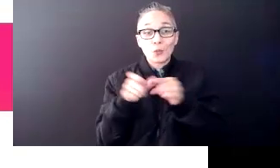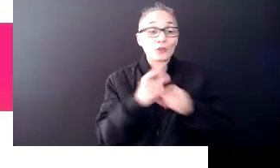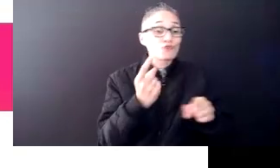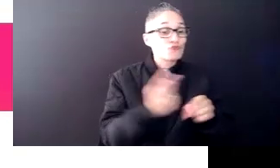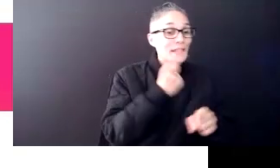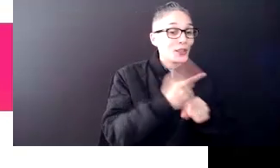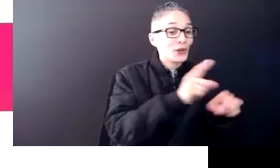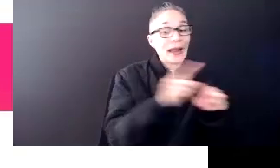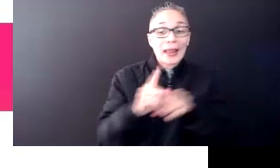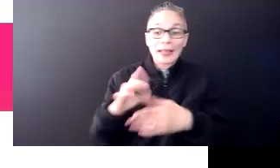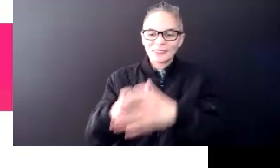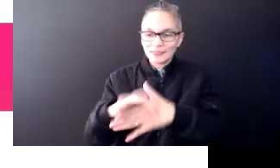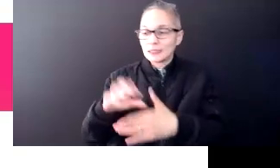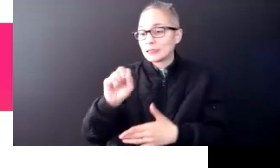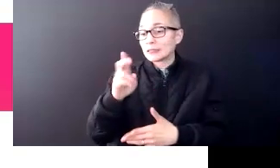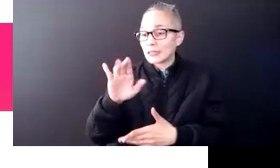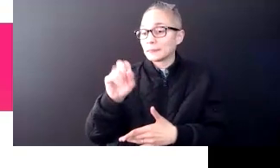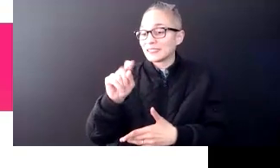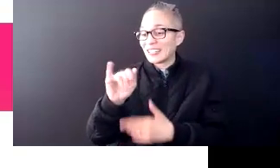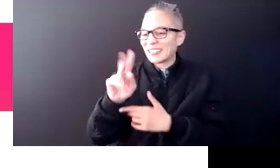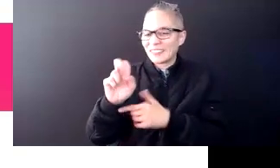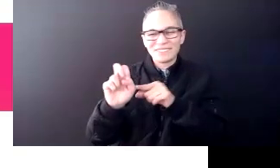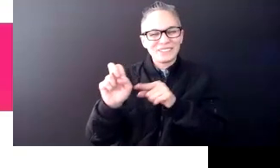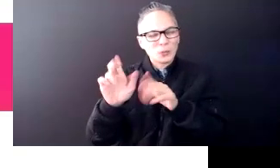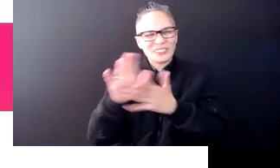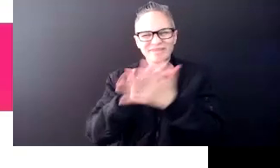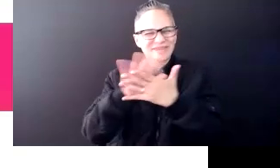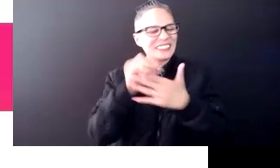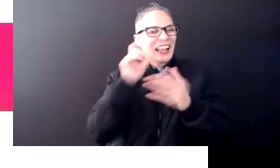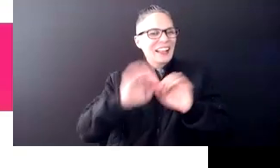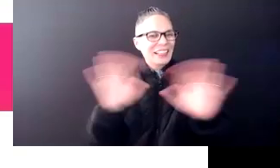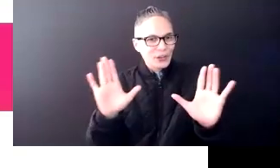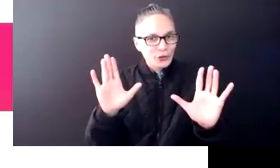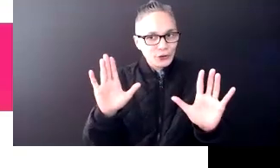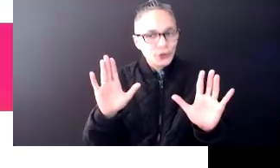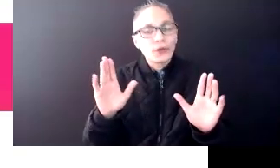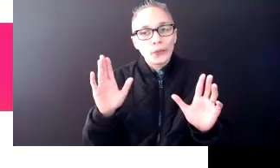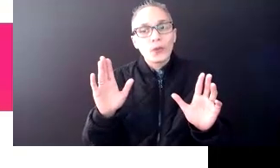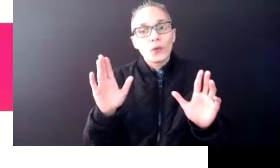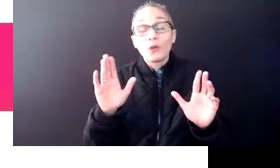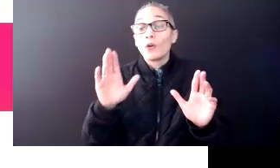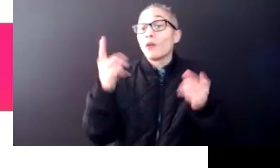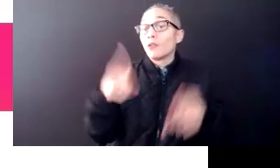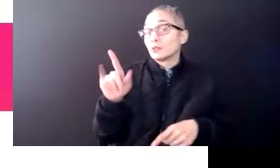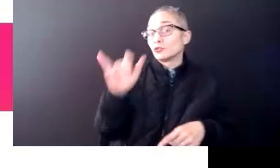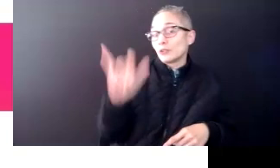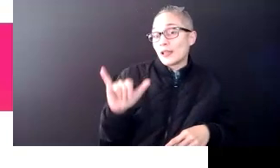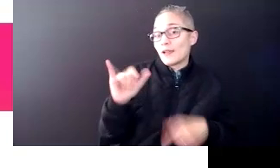interaction, was just not clearly defined. And so in July 2021,